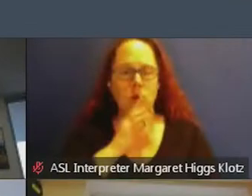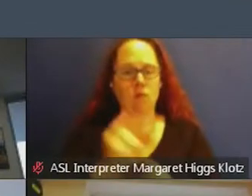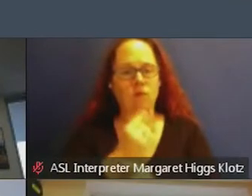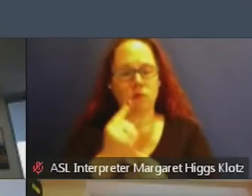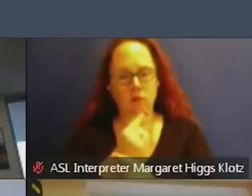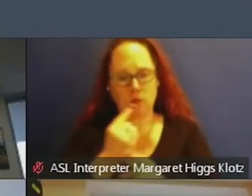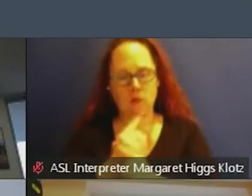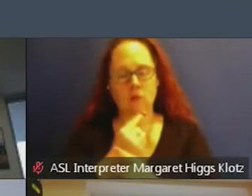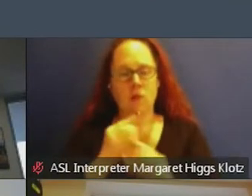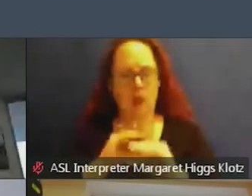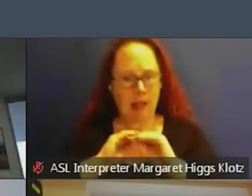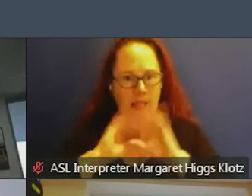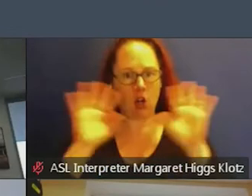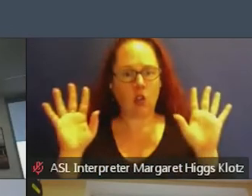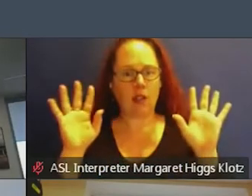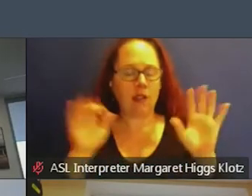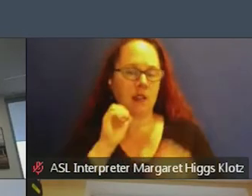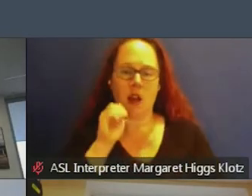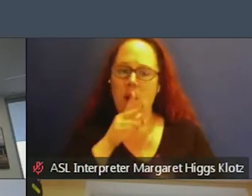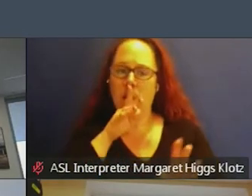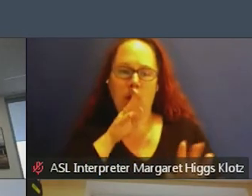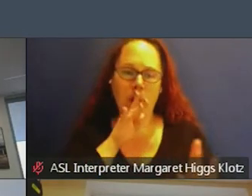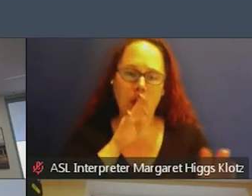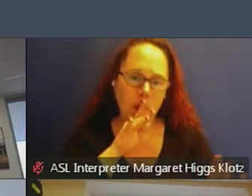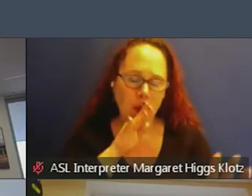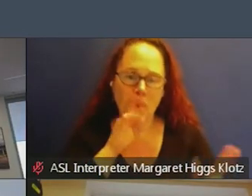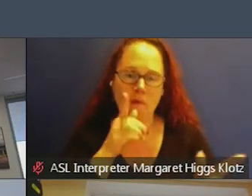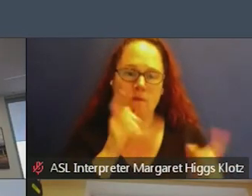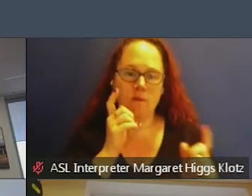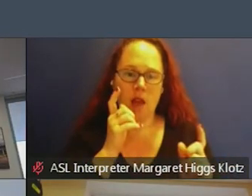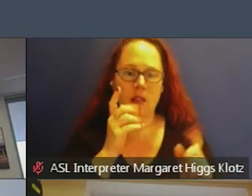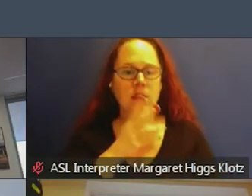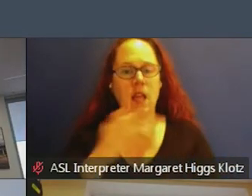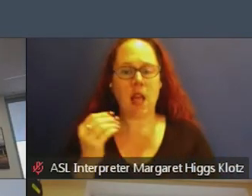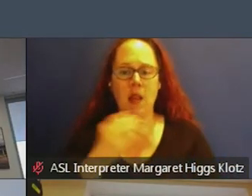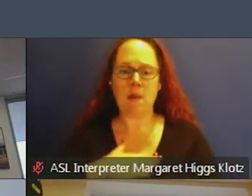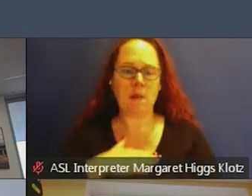perhaps not as quickly as we might normally speak and to not look down,